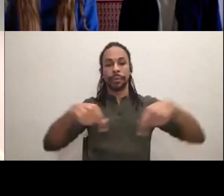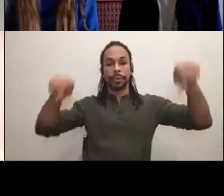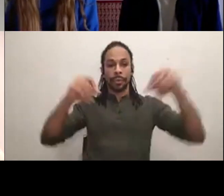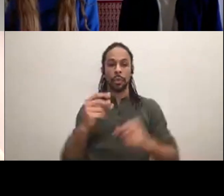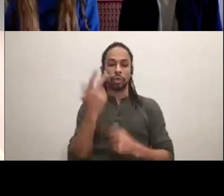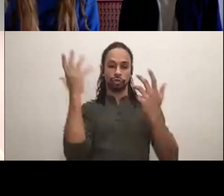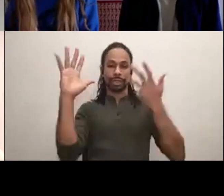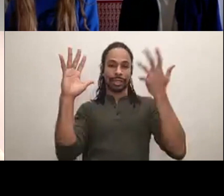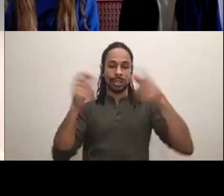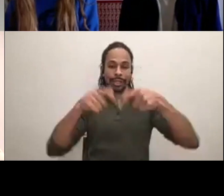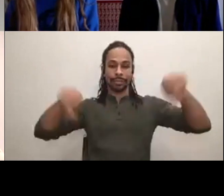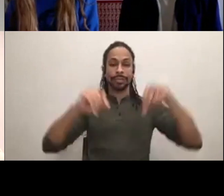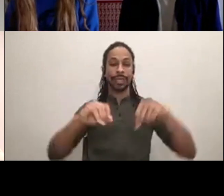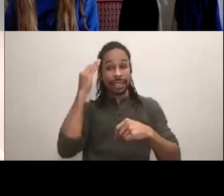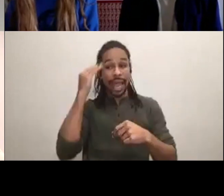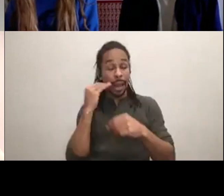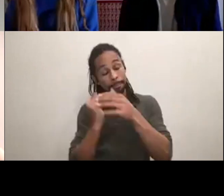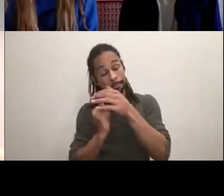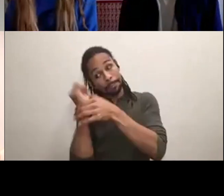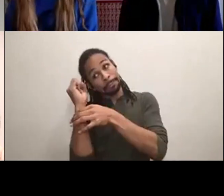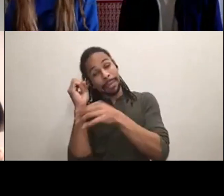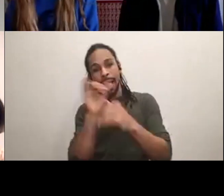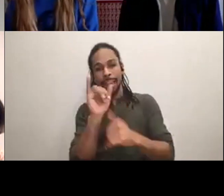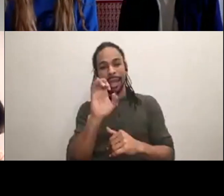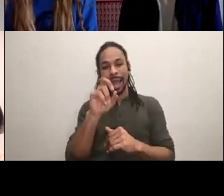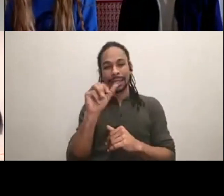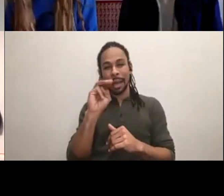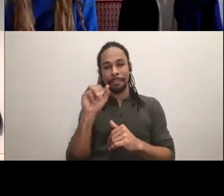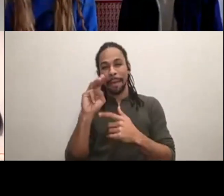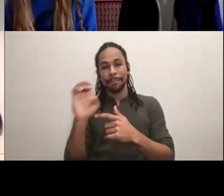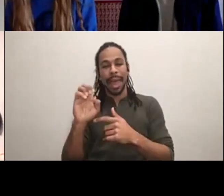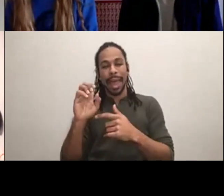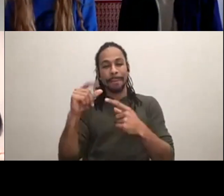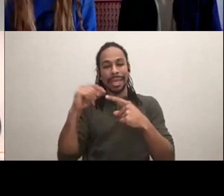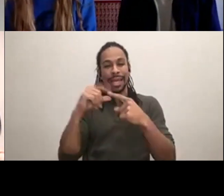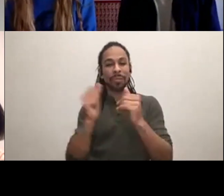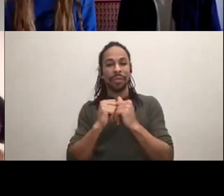narrative about how the shapes appear to shift might work. Gray lines become fuzzy around